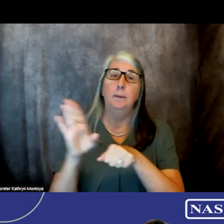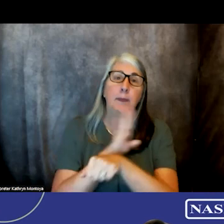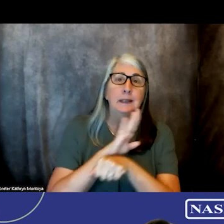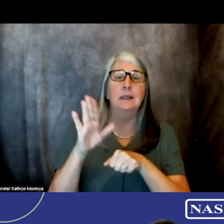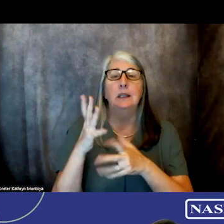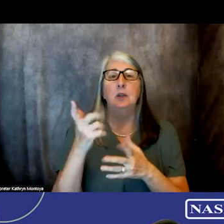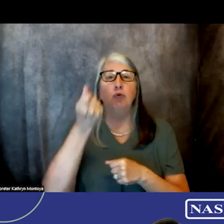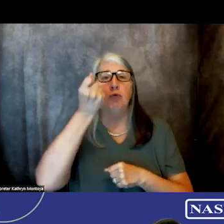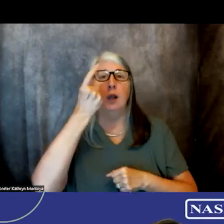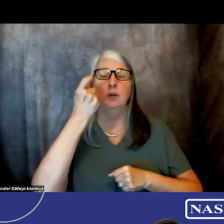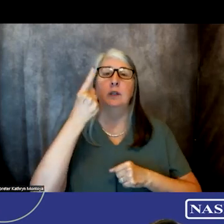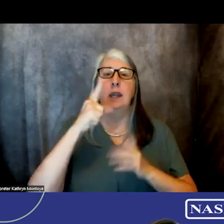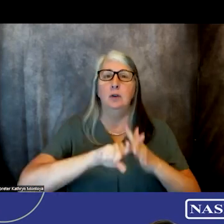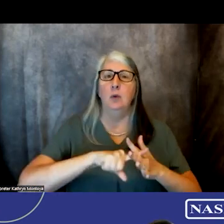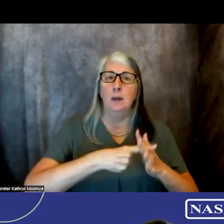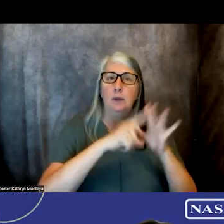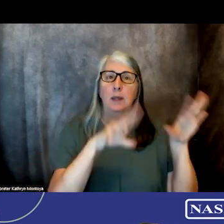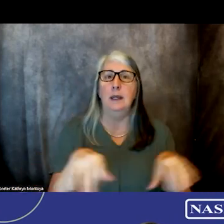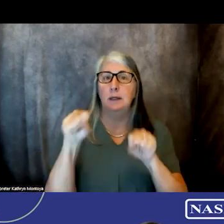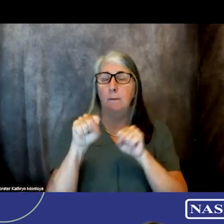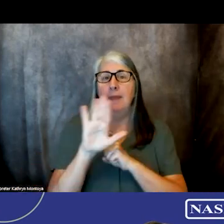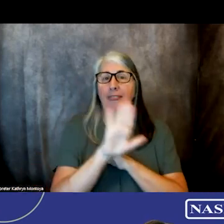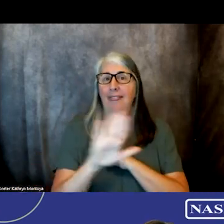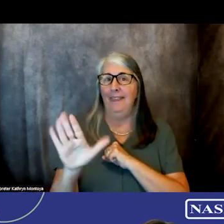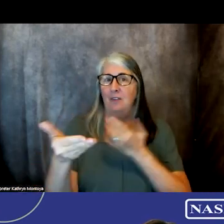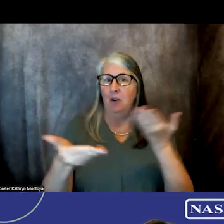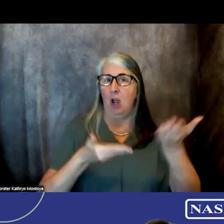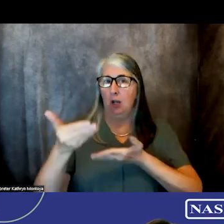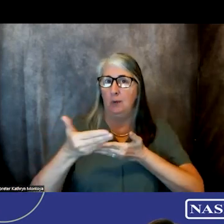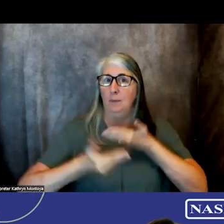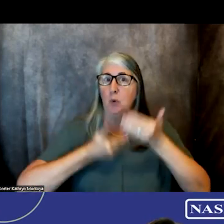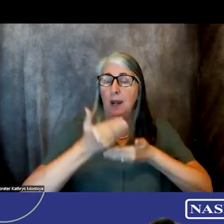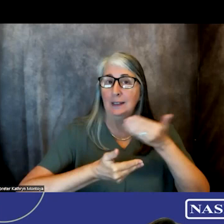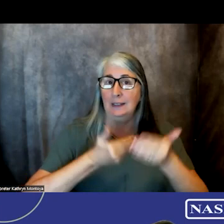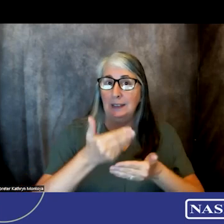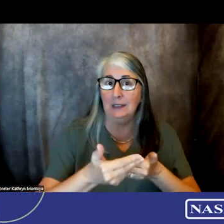TO UNDERSTAND AND IMPLEMENT AND ADOPT HIRING PRACTICES THAT OPENS